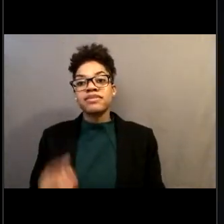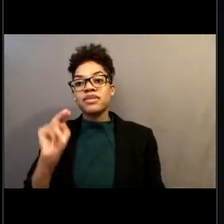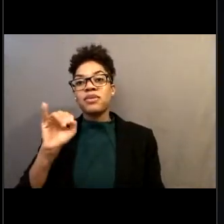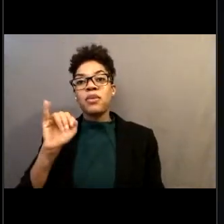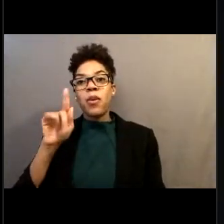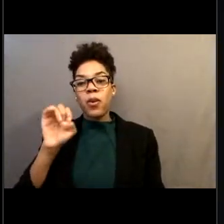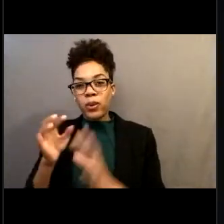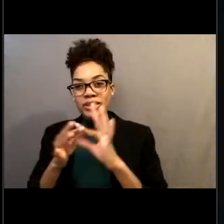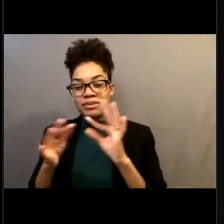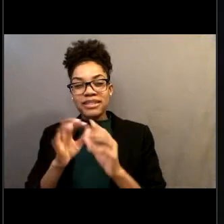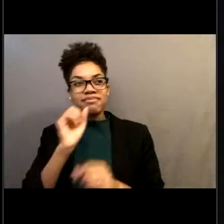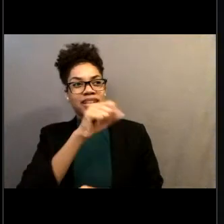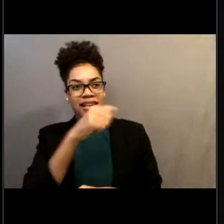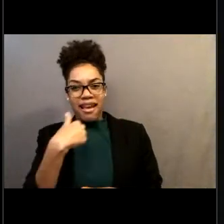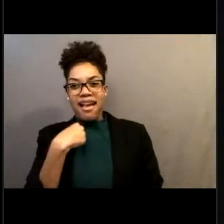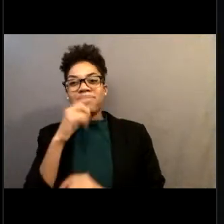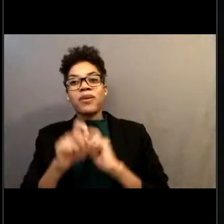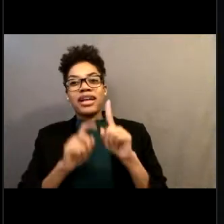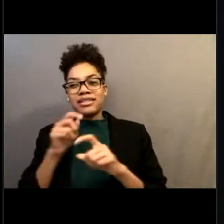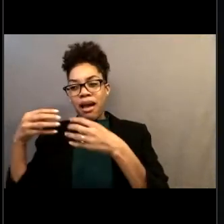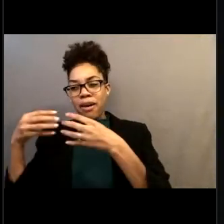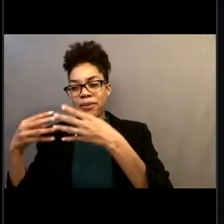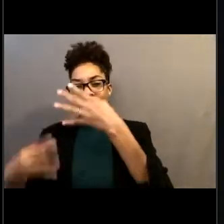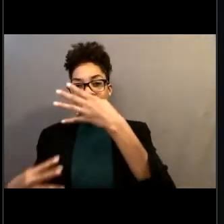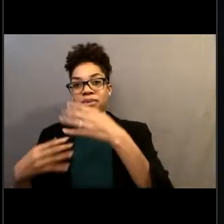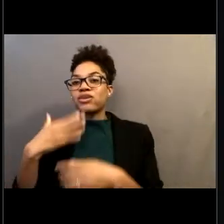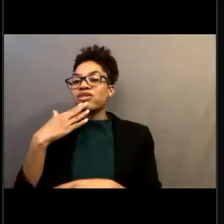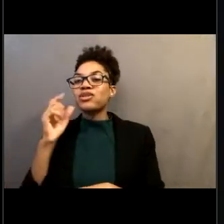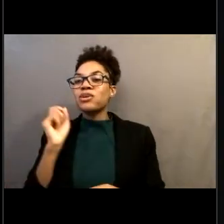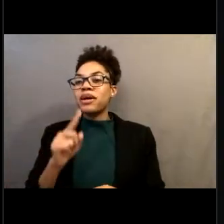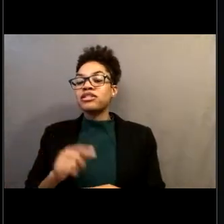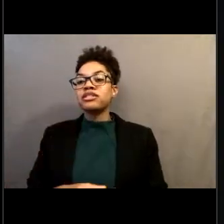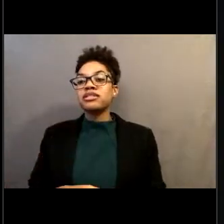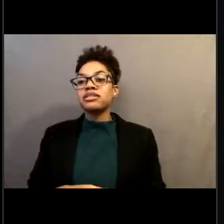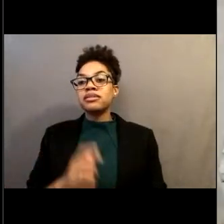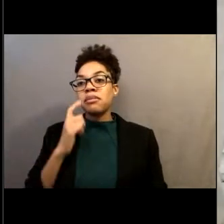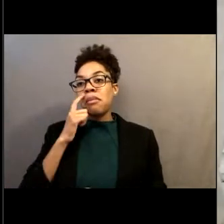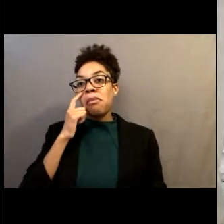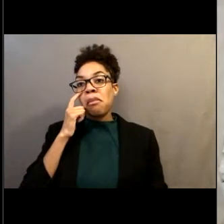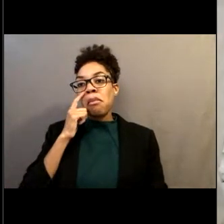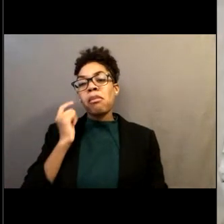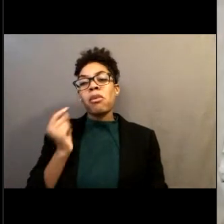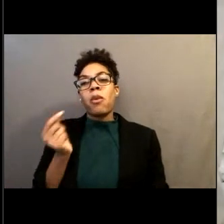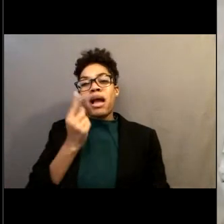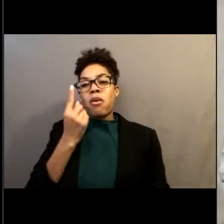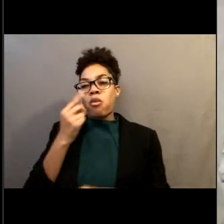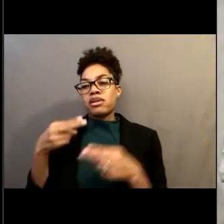A good one that came in just now, if you back up once. Becky wants to know,